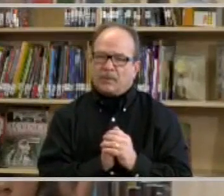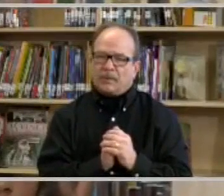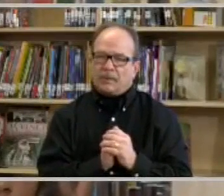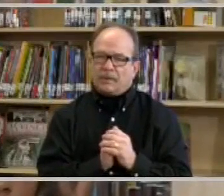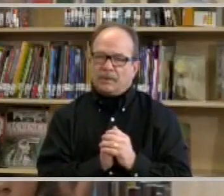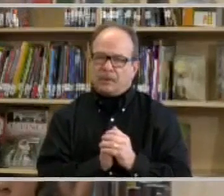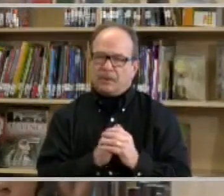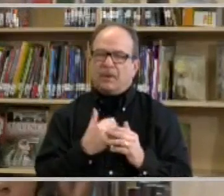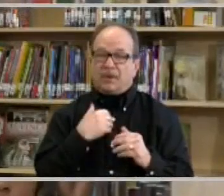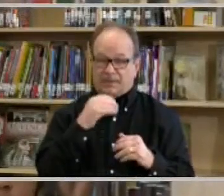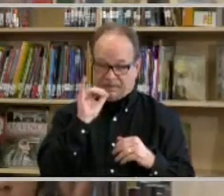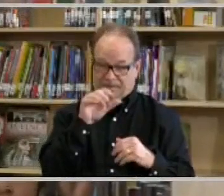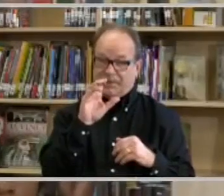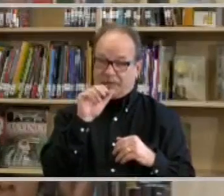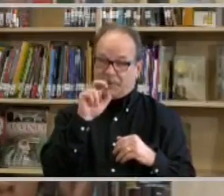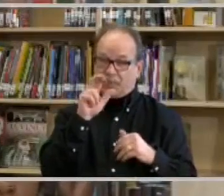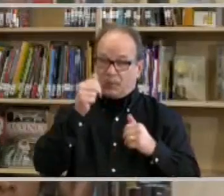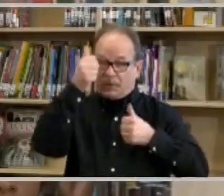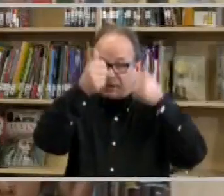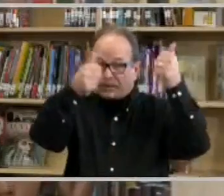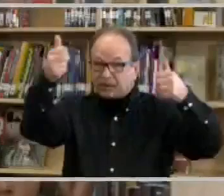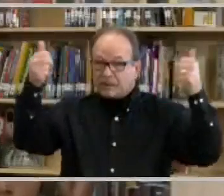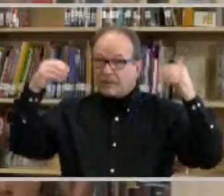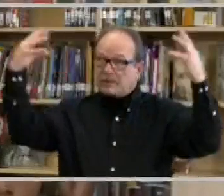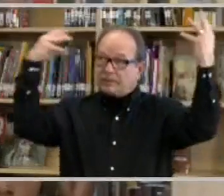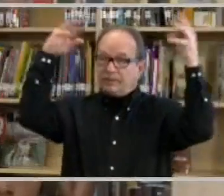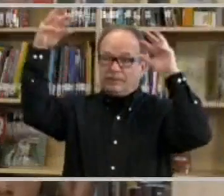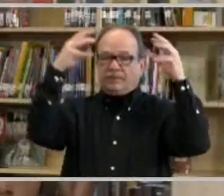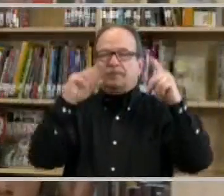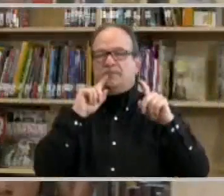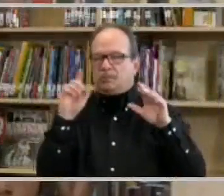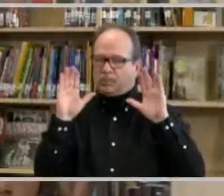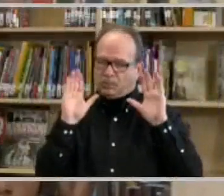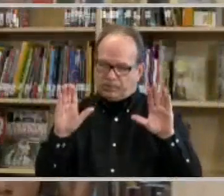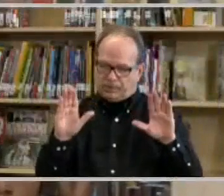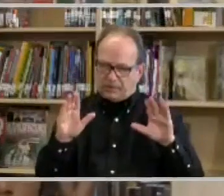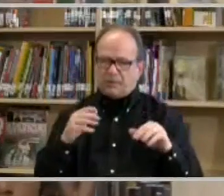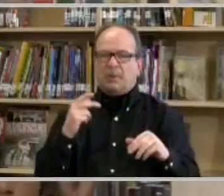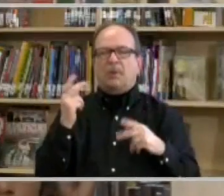WELL ARE THE CAMERA PROGRAM,